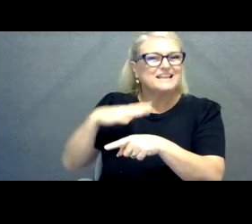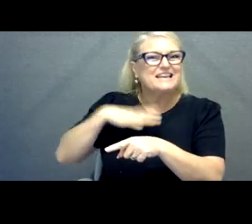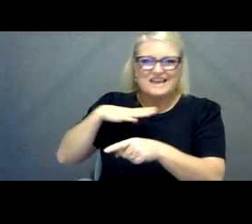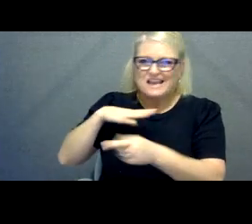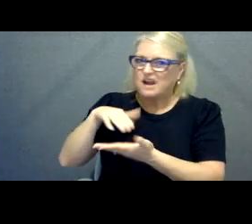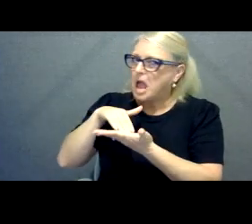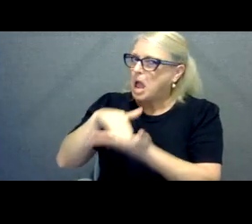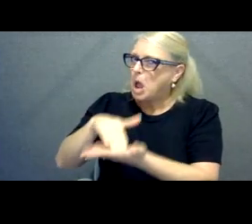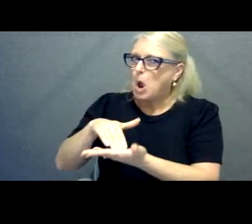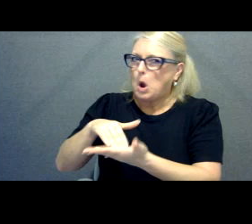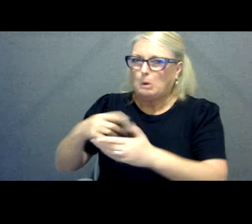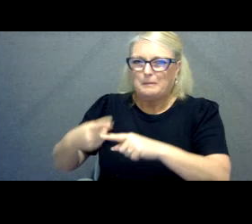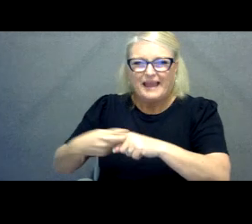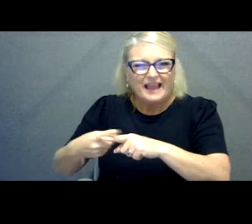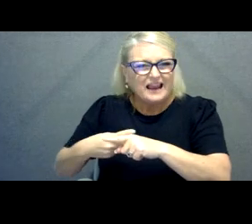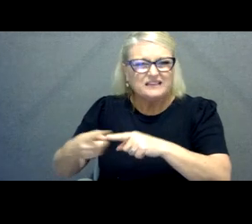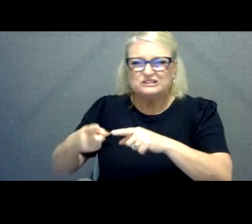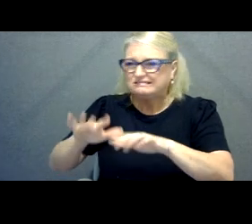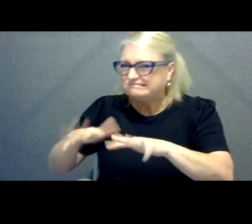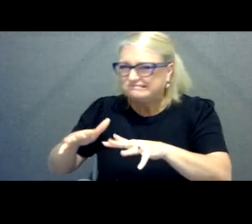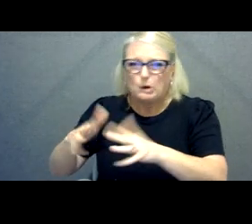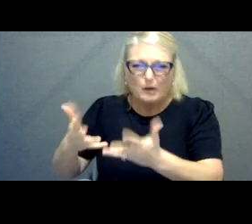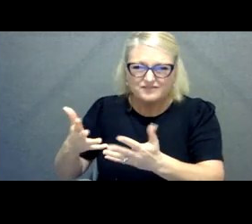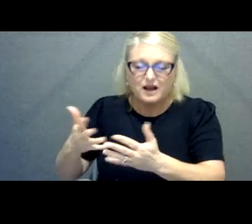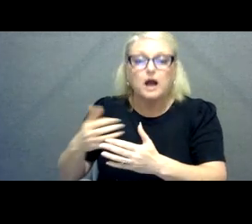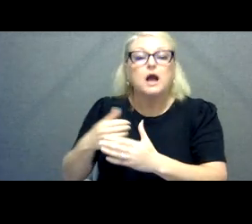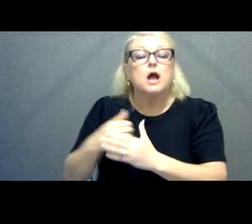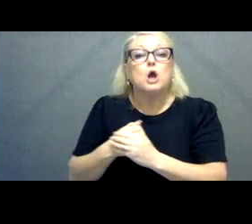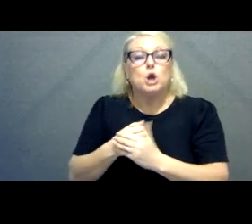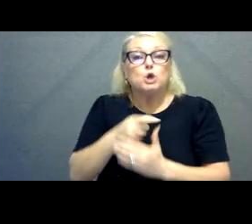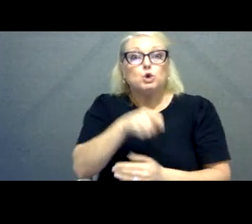can identify that over the phone so the best thing to do is call through on that 1300 number we'll